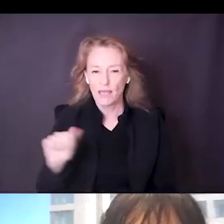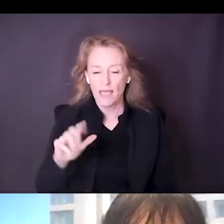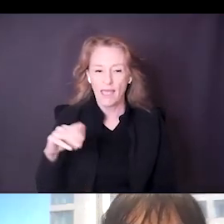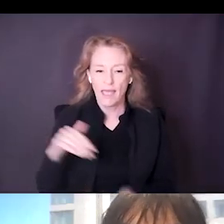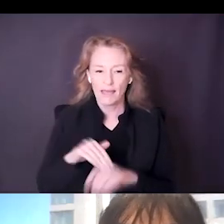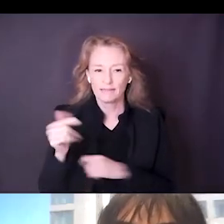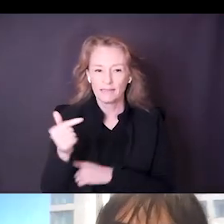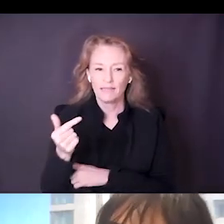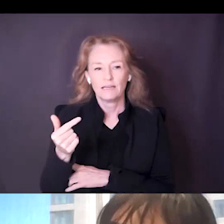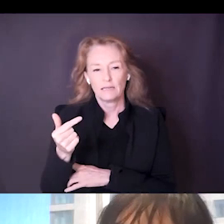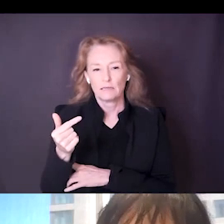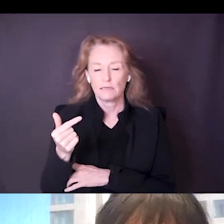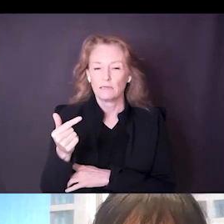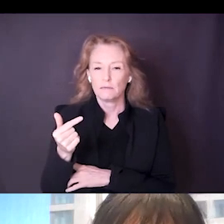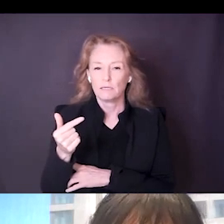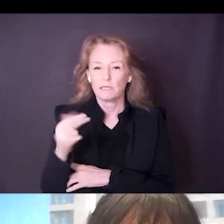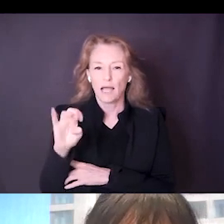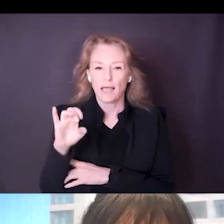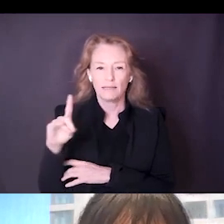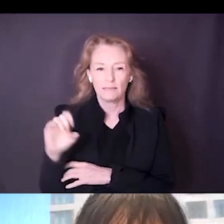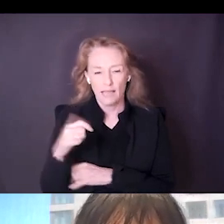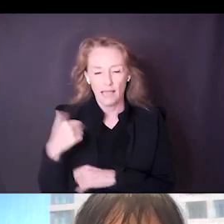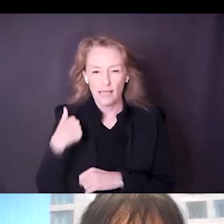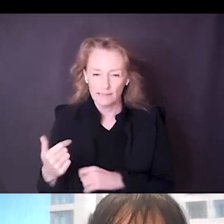PUT TOGETHER A TRACKER FOR US TO USE.